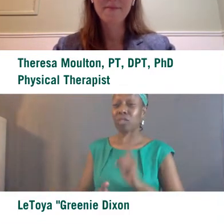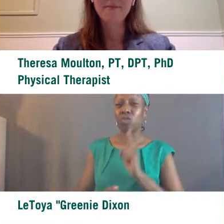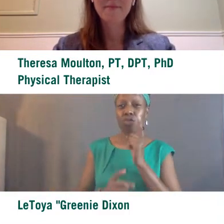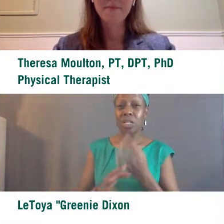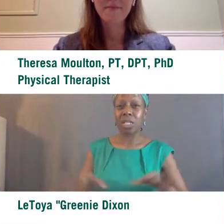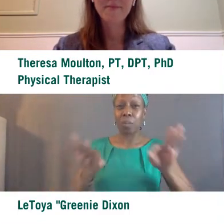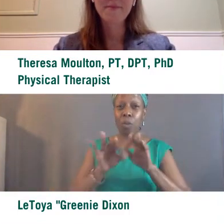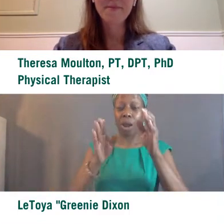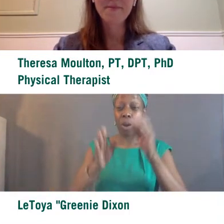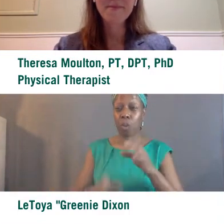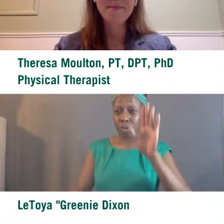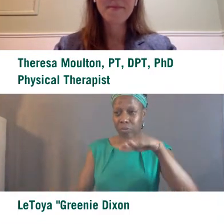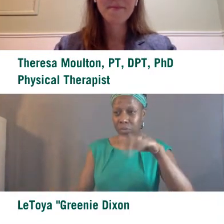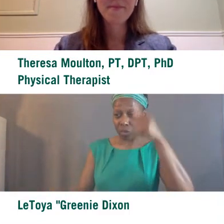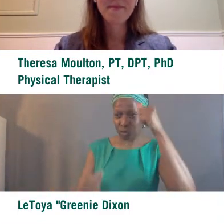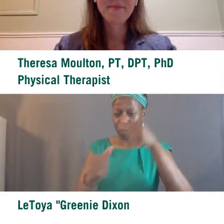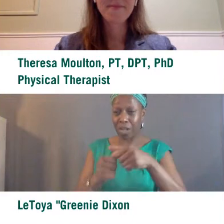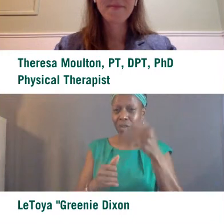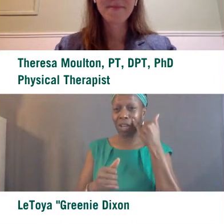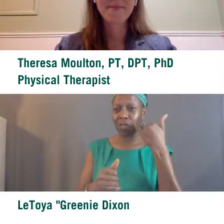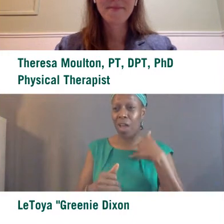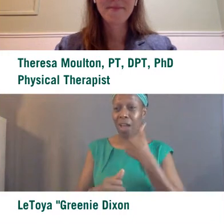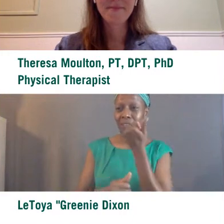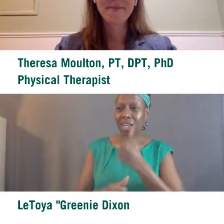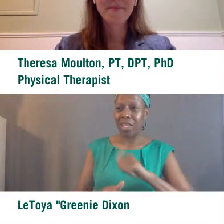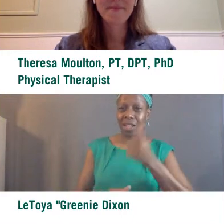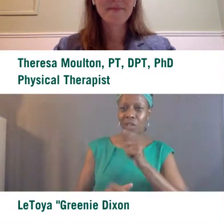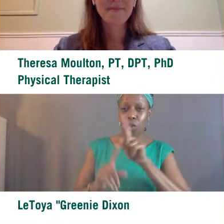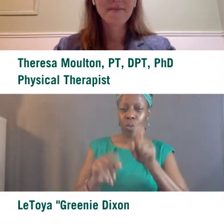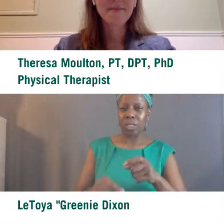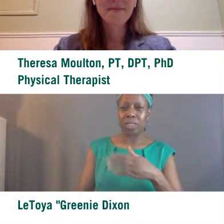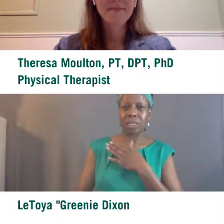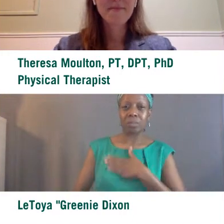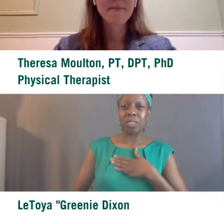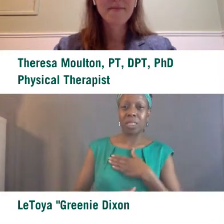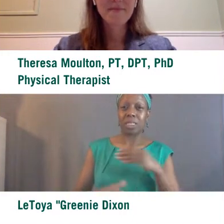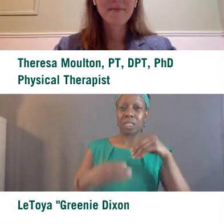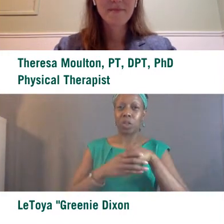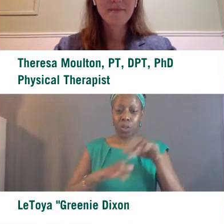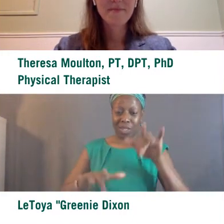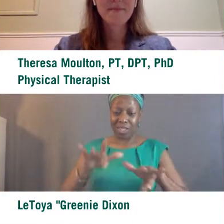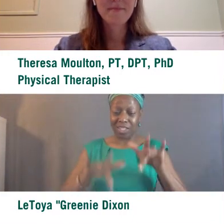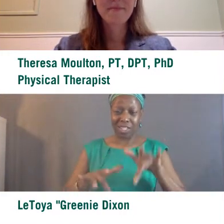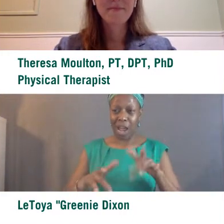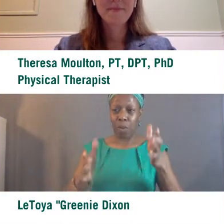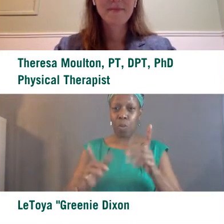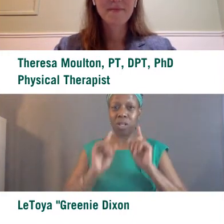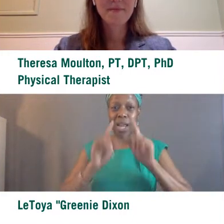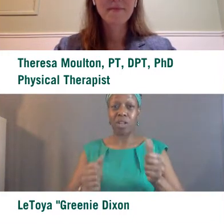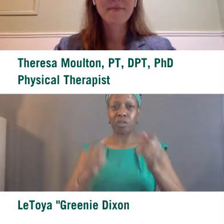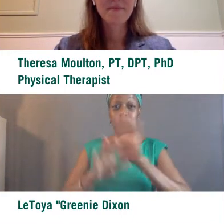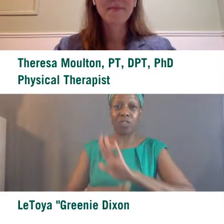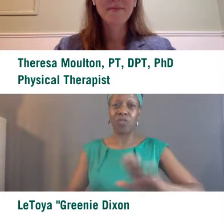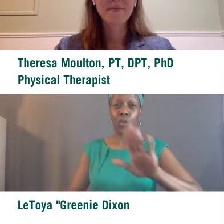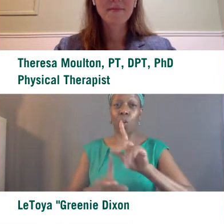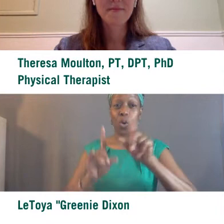because we are here to answer as many for you as possible. And so Sudarshan just expanding on that a little bit